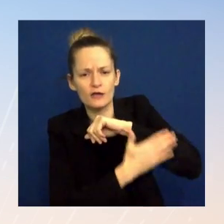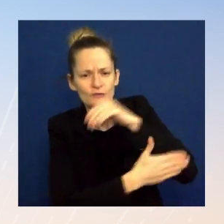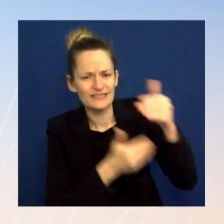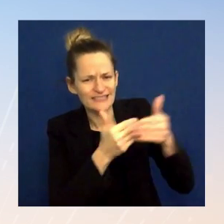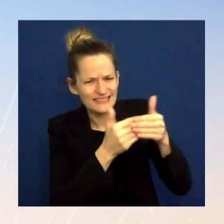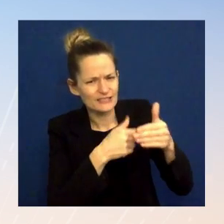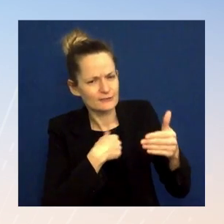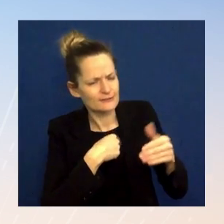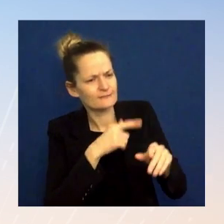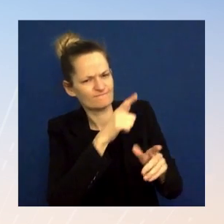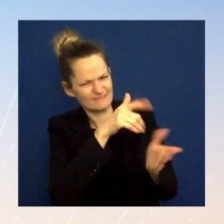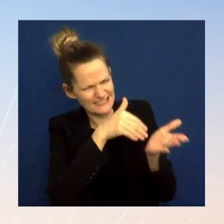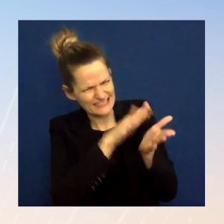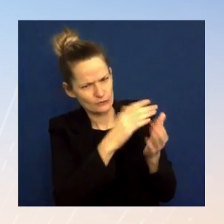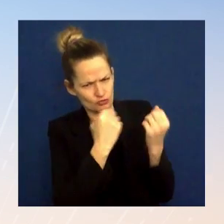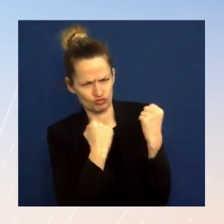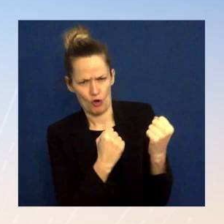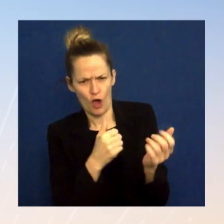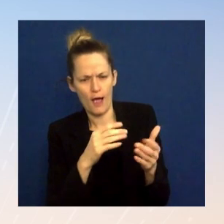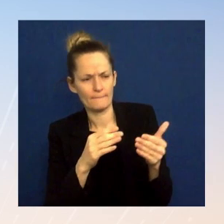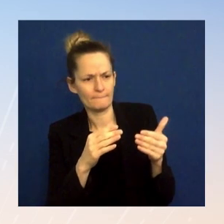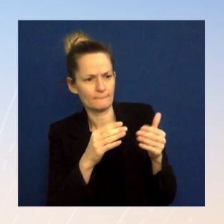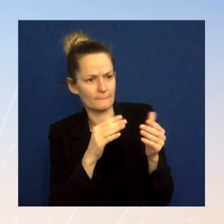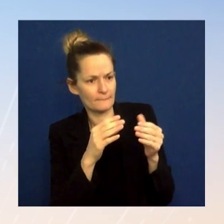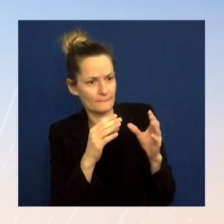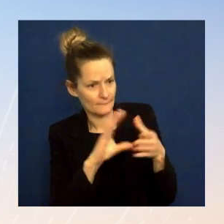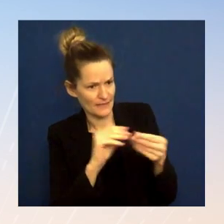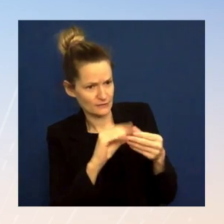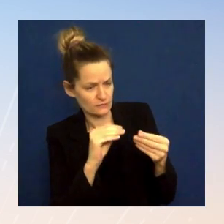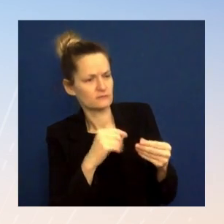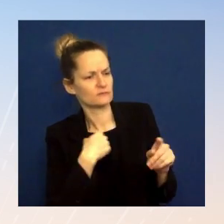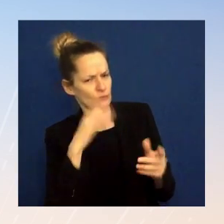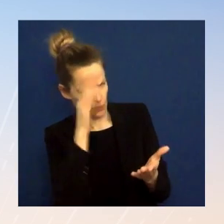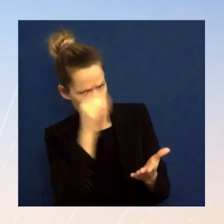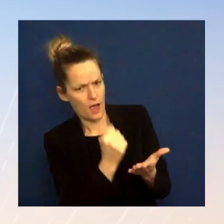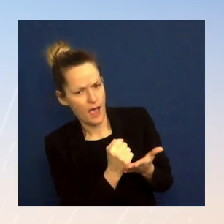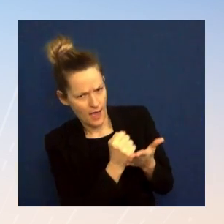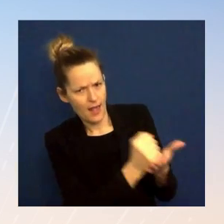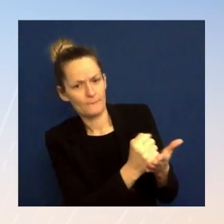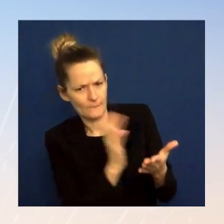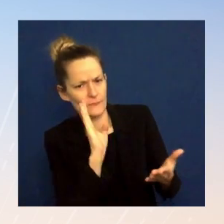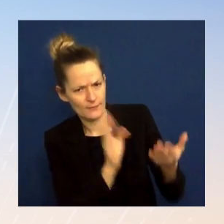And, in fact, just this morning, President Biden has participated in the U.S.-ASEAN Summit,